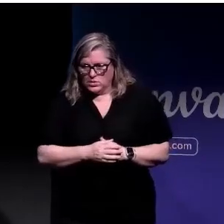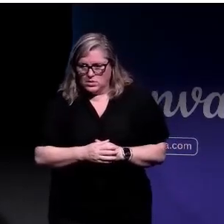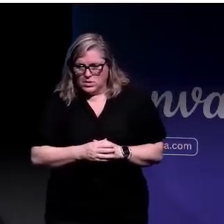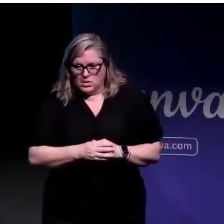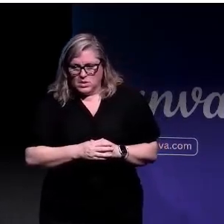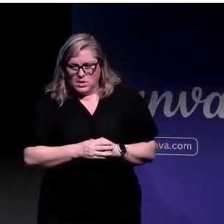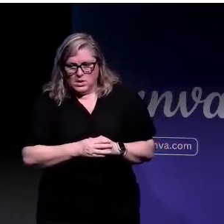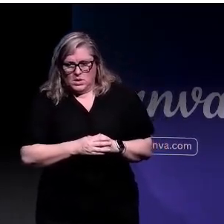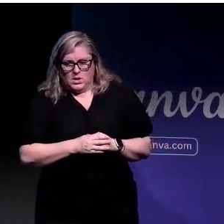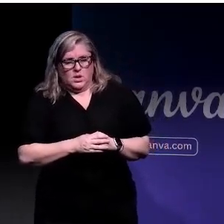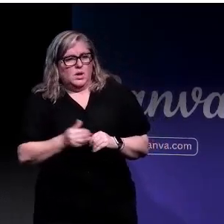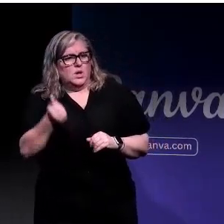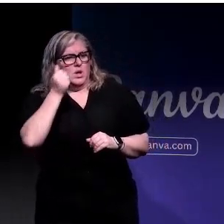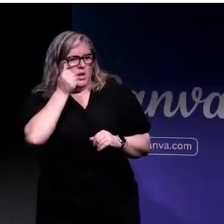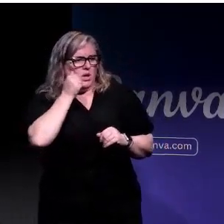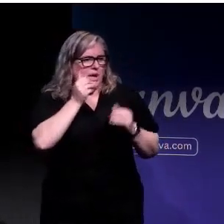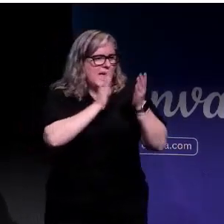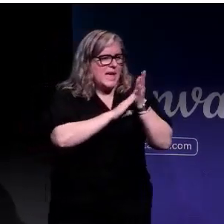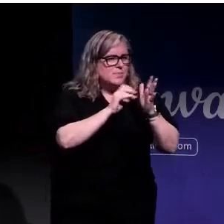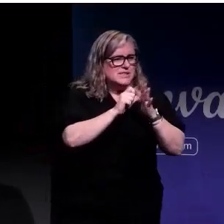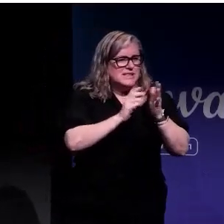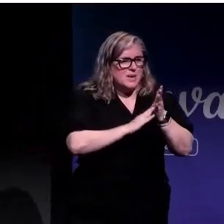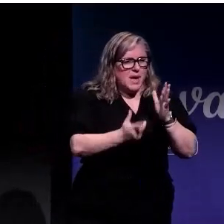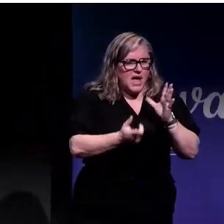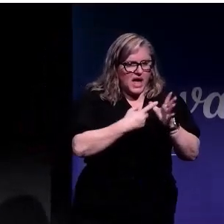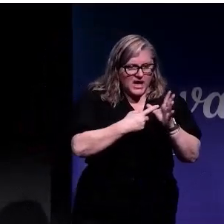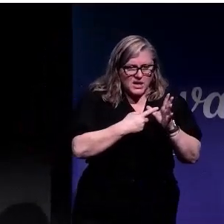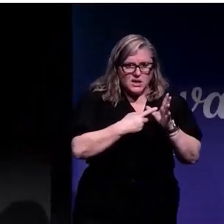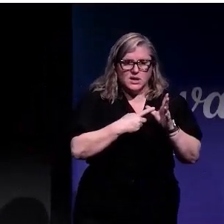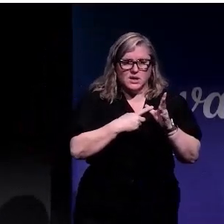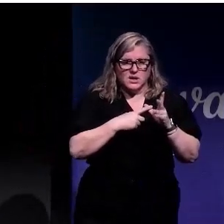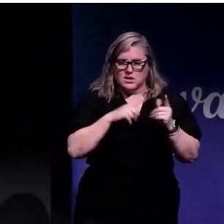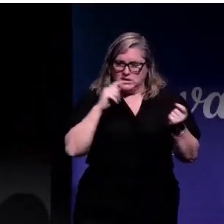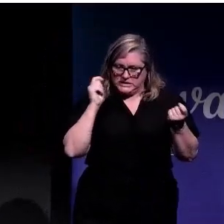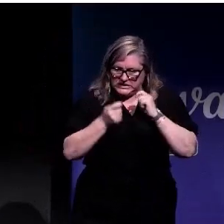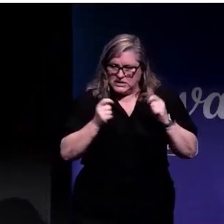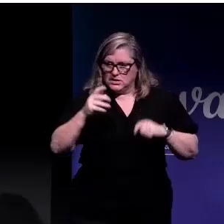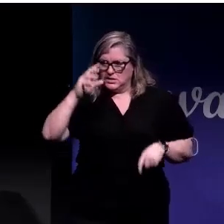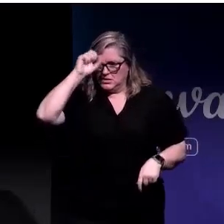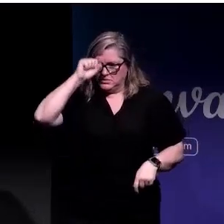So we know that substances like MDMA can impair verbal memory. and visual memory.